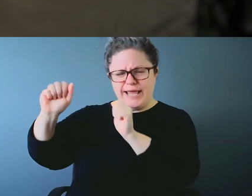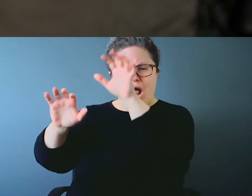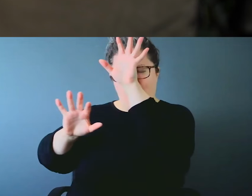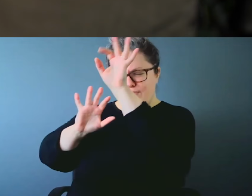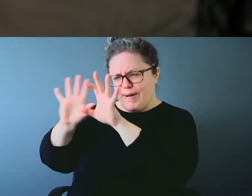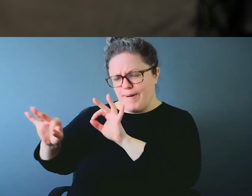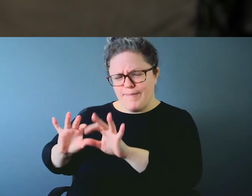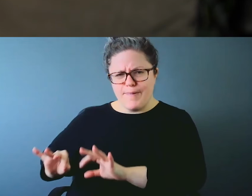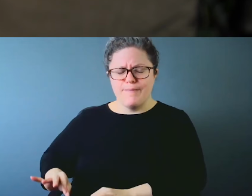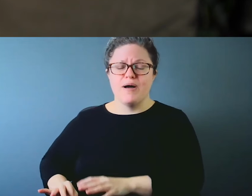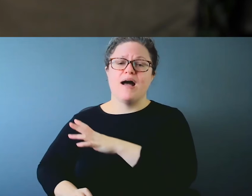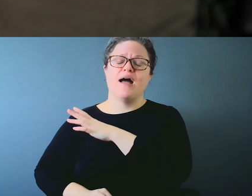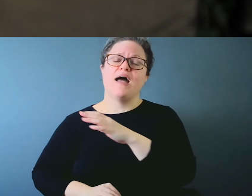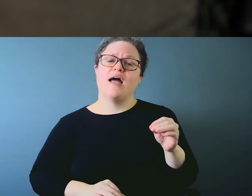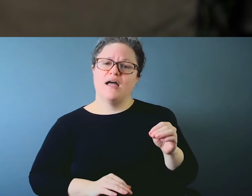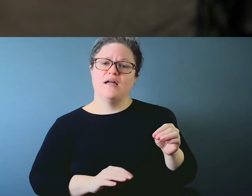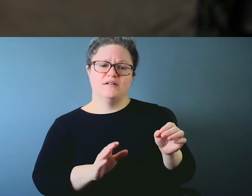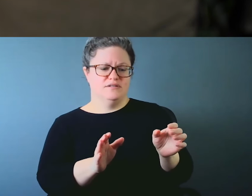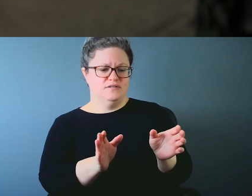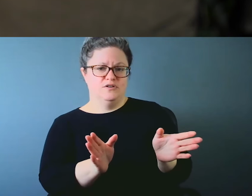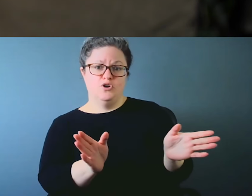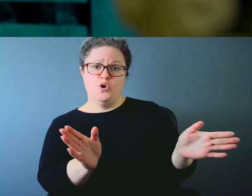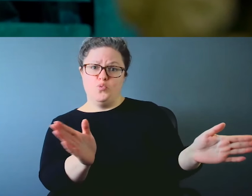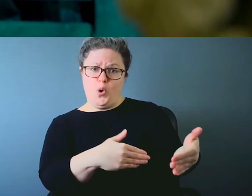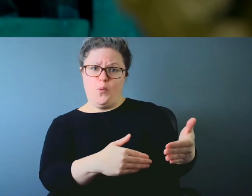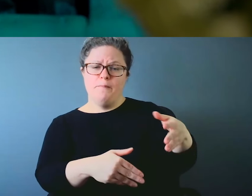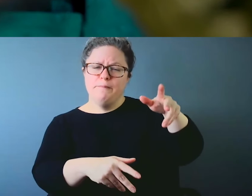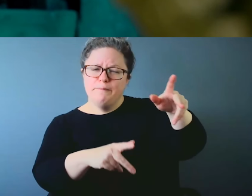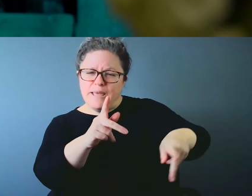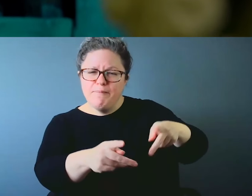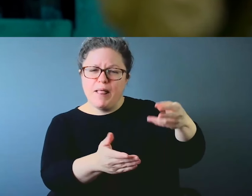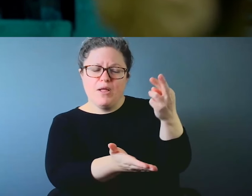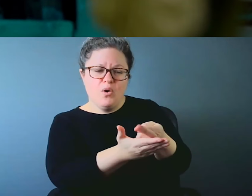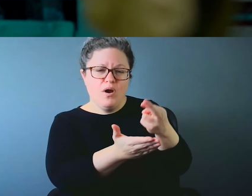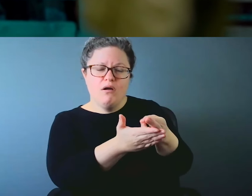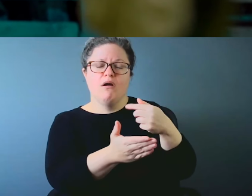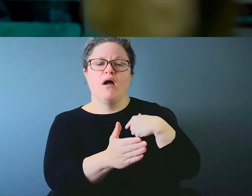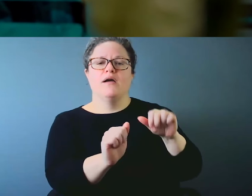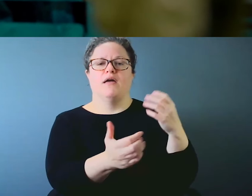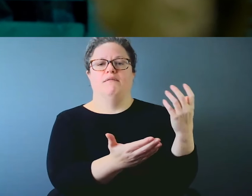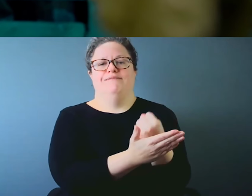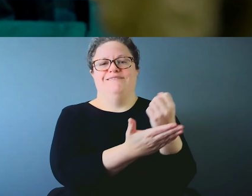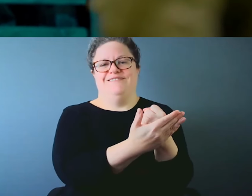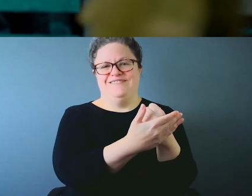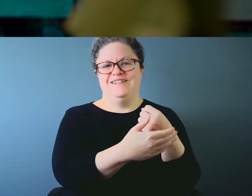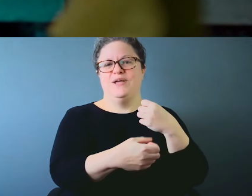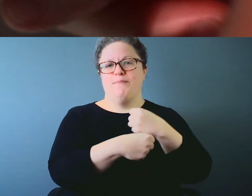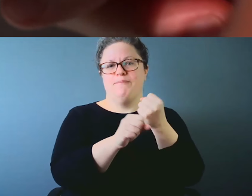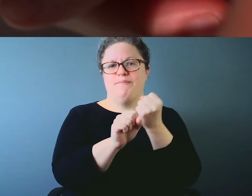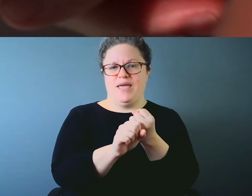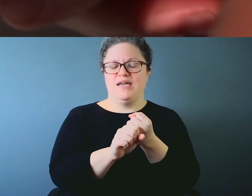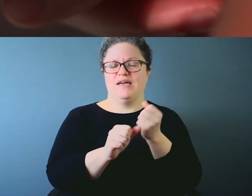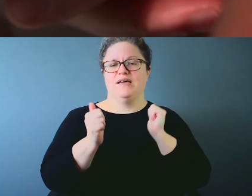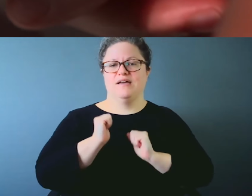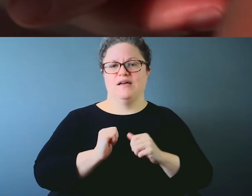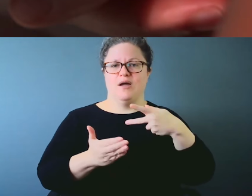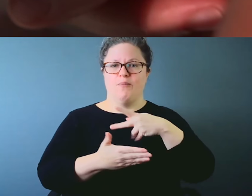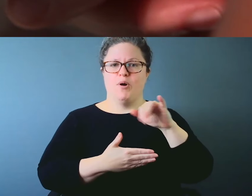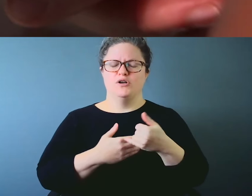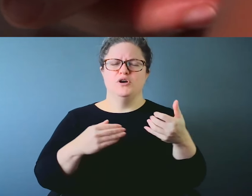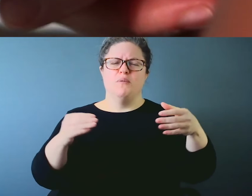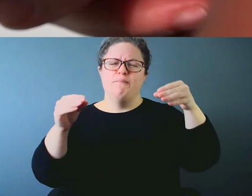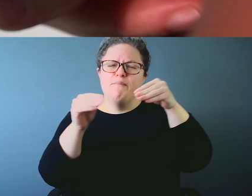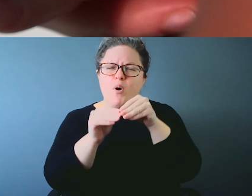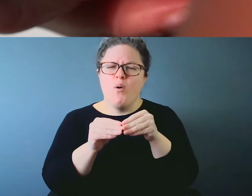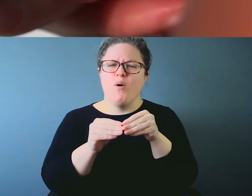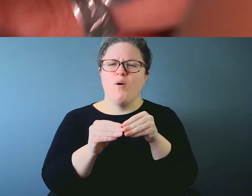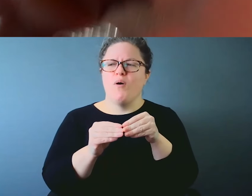and therefore more of what is in the room with me to make a theatre project even more gratifying,